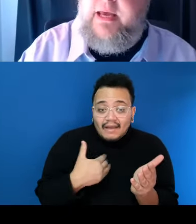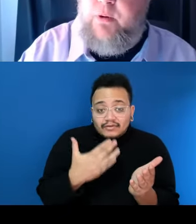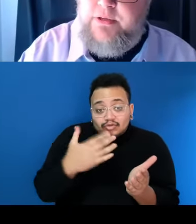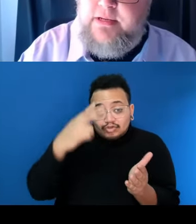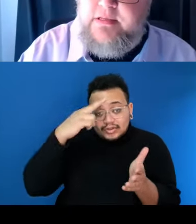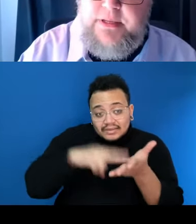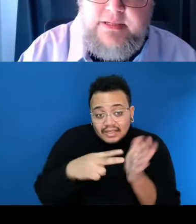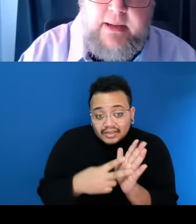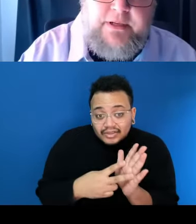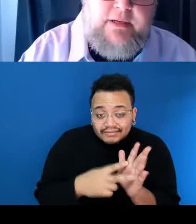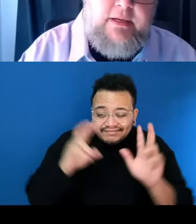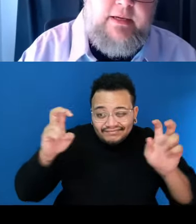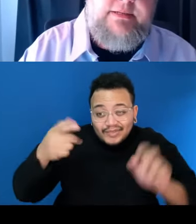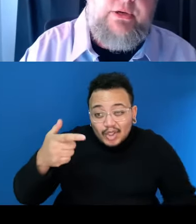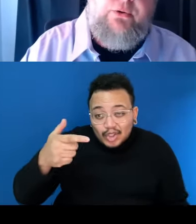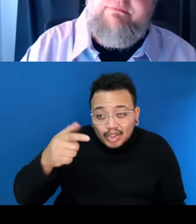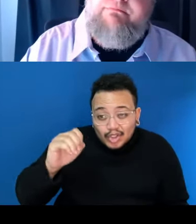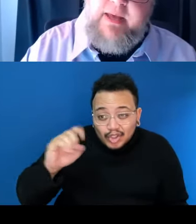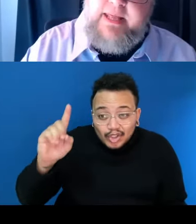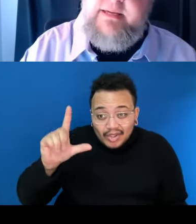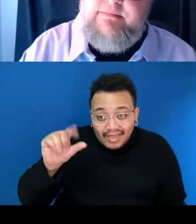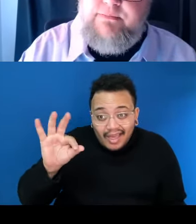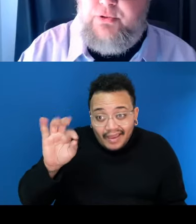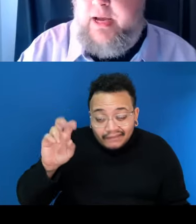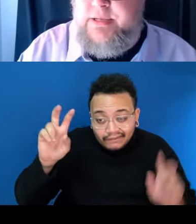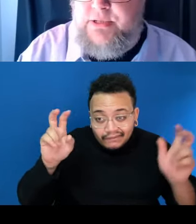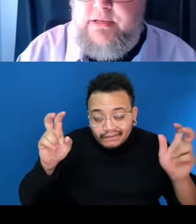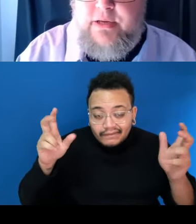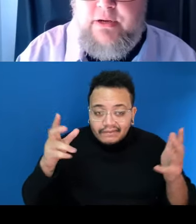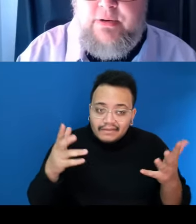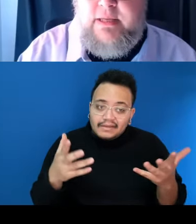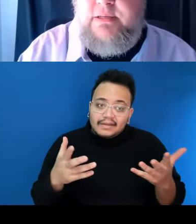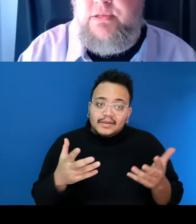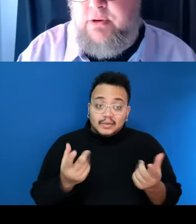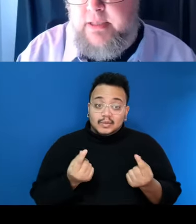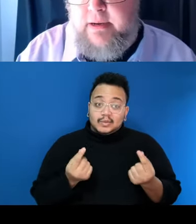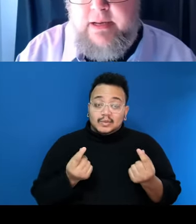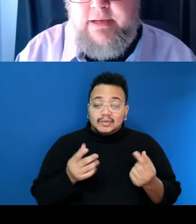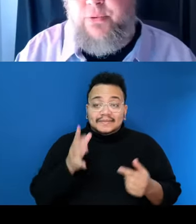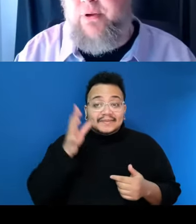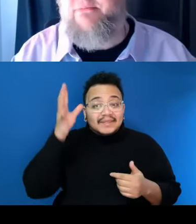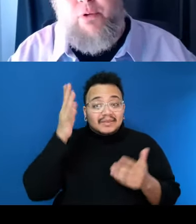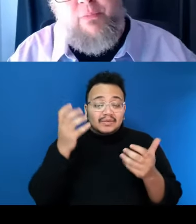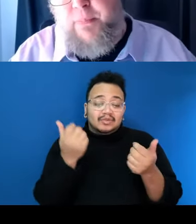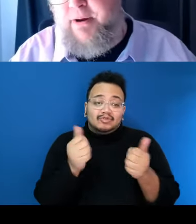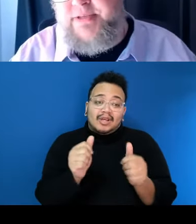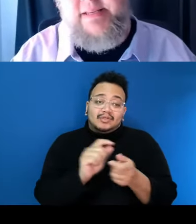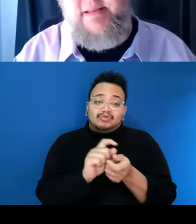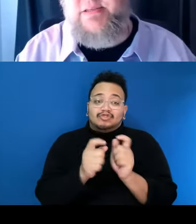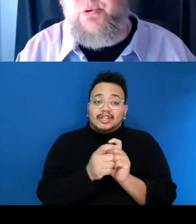and want their kids to be accepted. So, many try to change their kids' gender identity. We have more and more parents these days